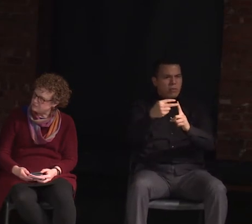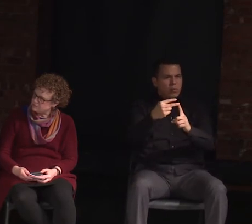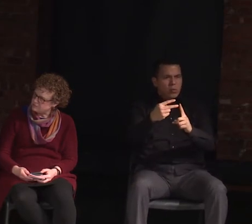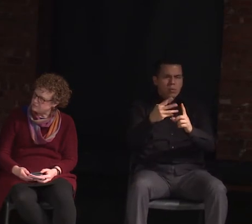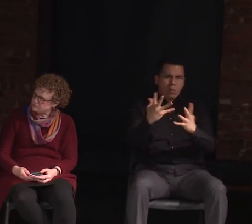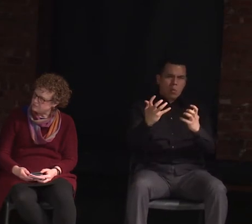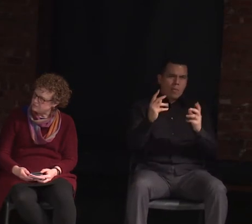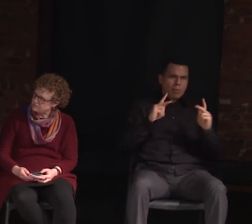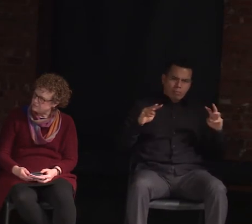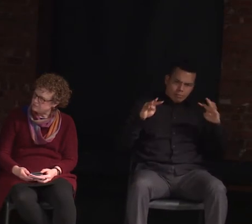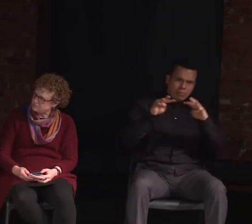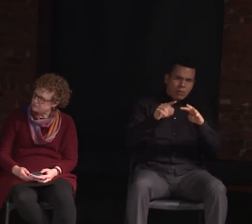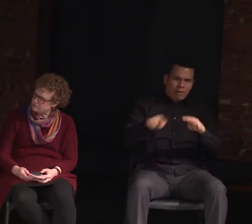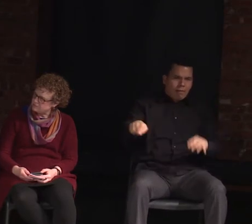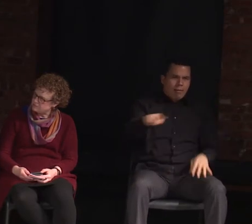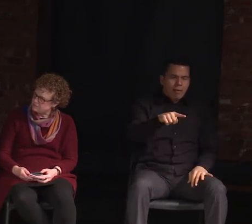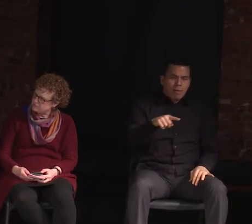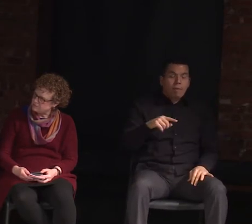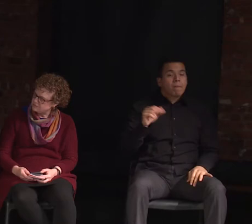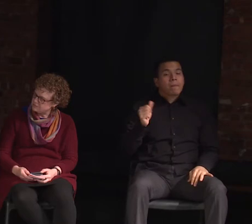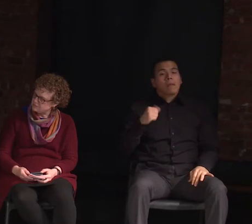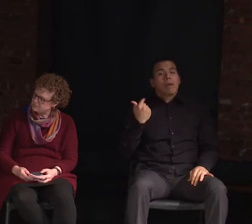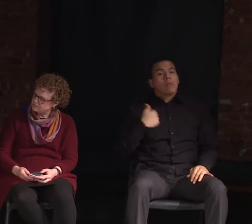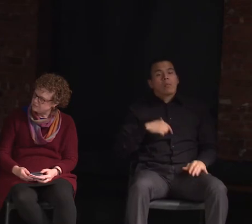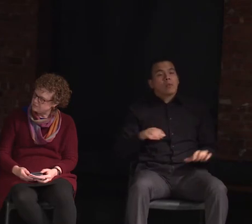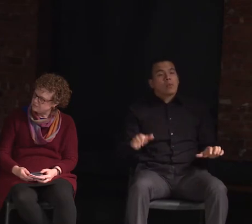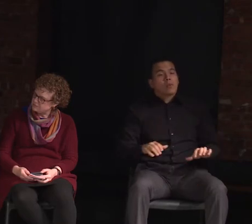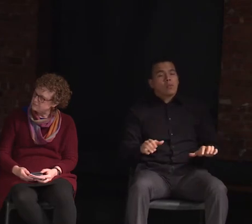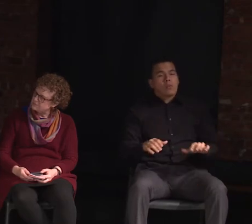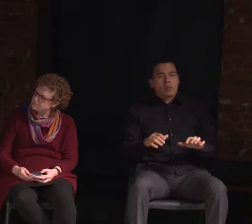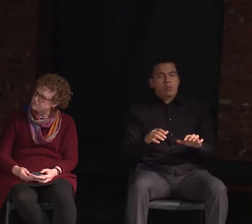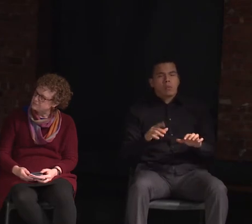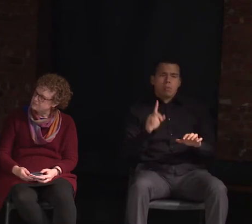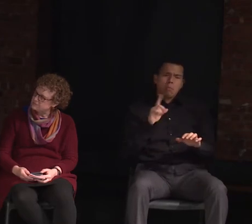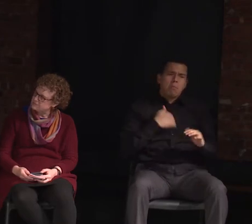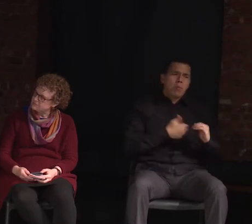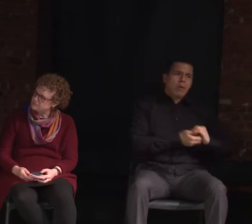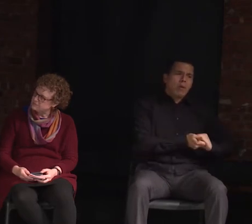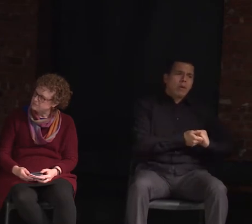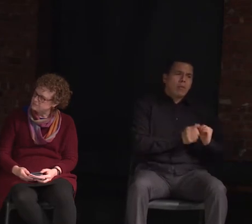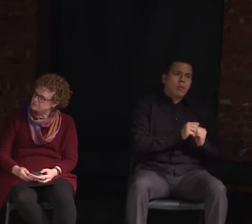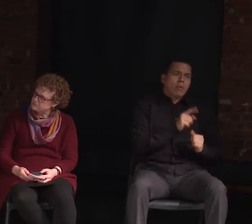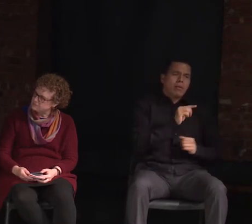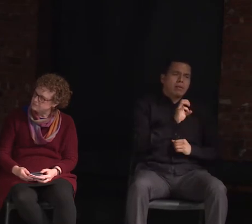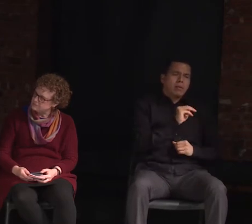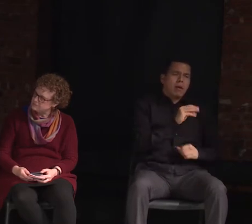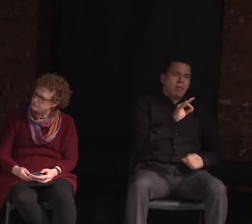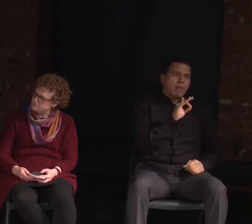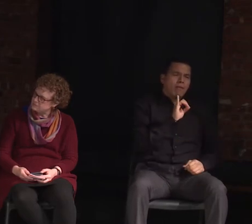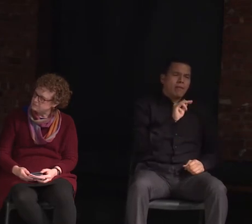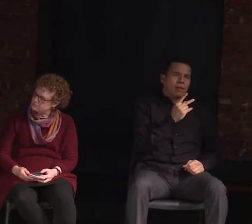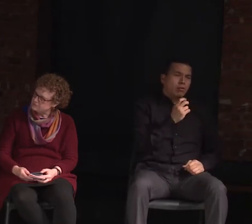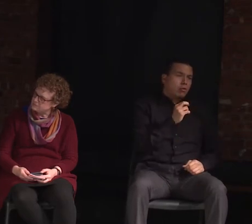Another thing that we did in collaboration with Tom Finkelpearl in Department of Cultural